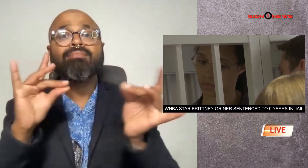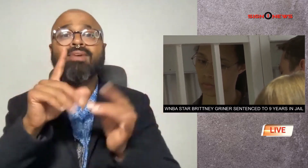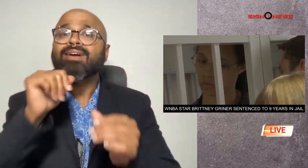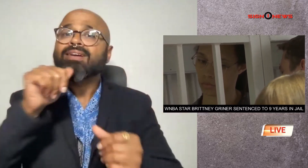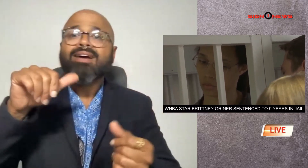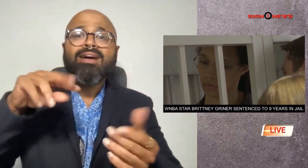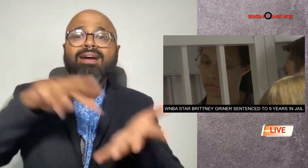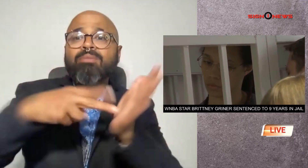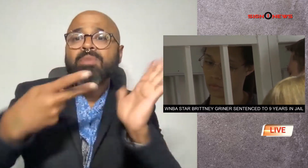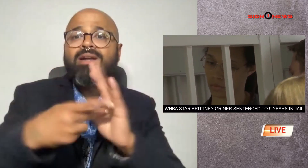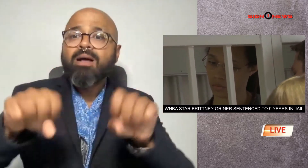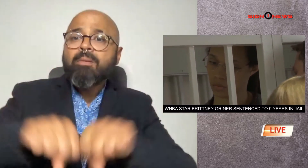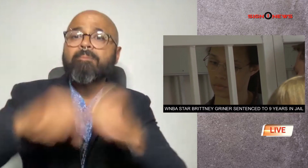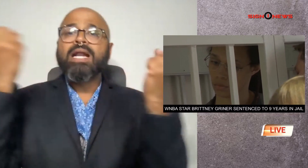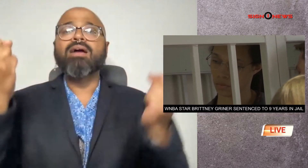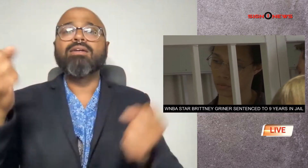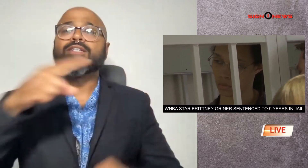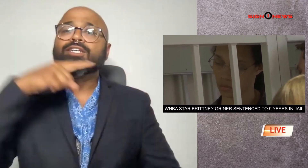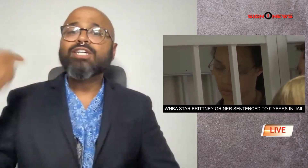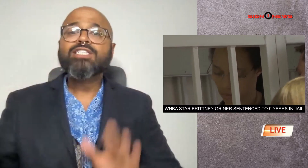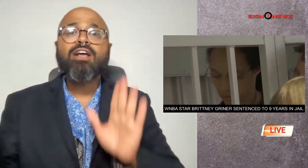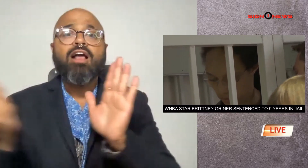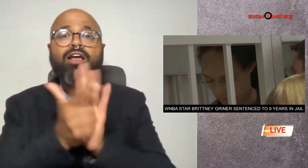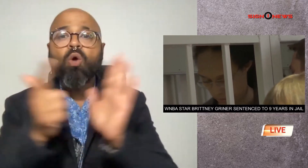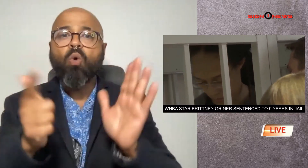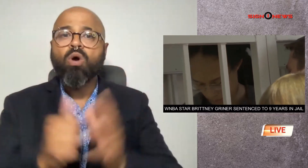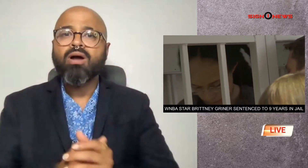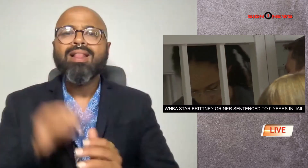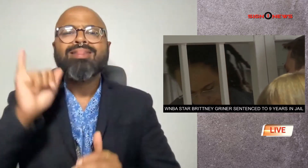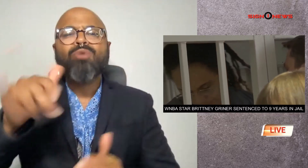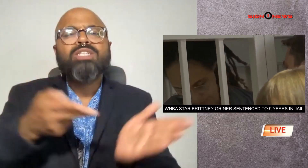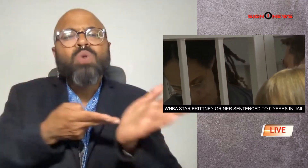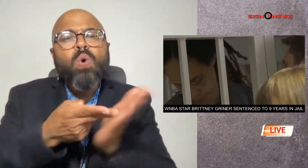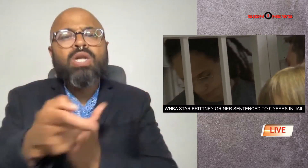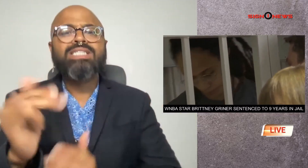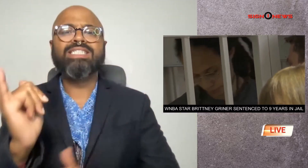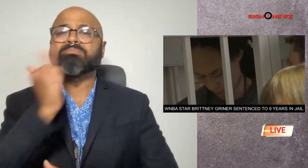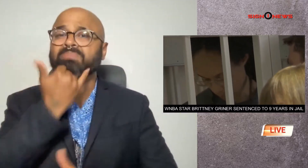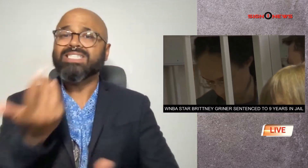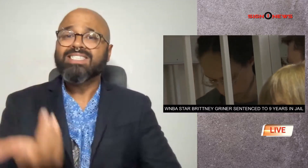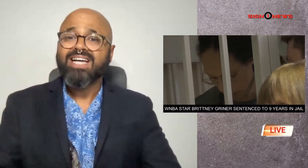and asked for leniency saying she did not mean to break Russian law that it was an honest mistake